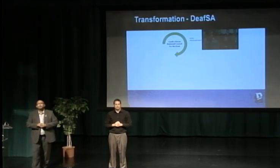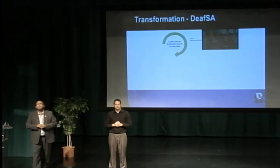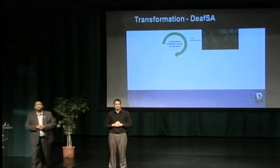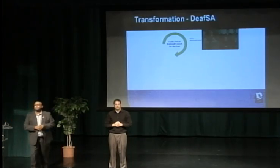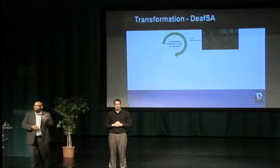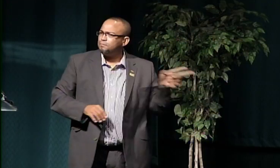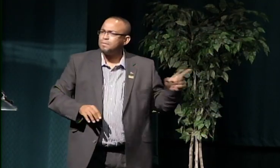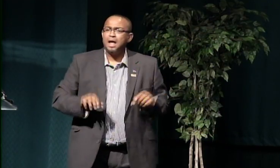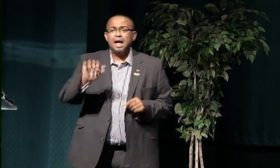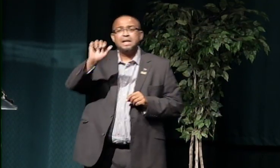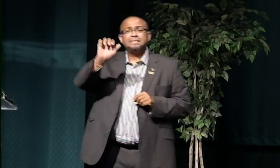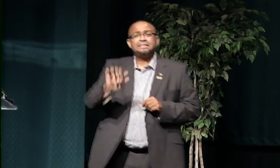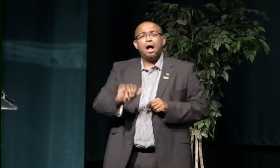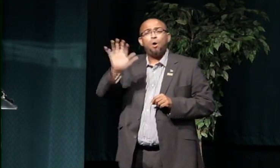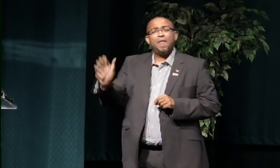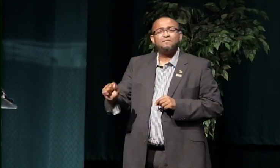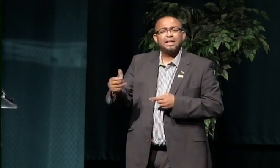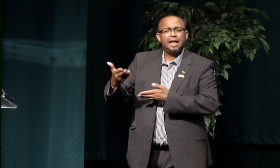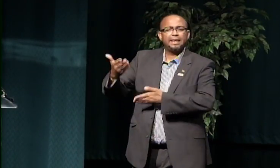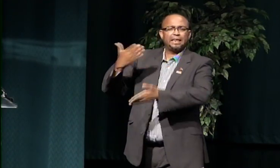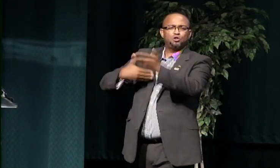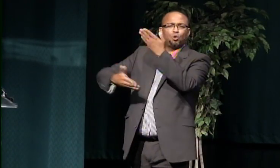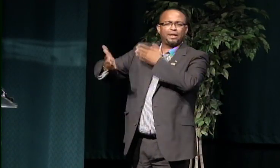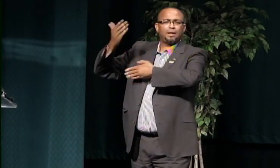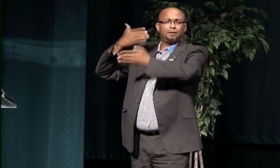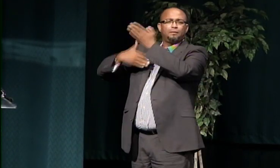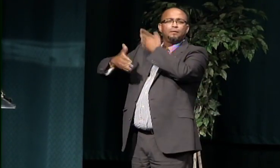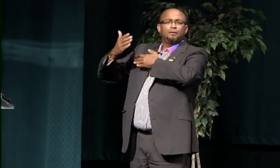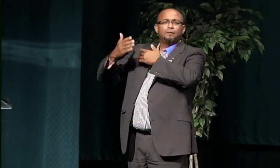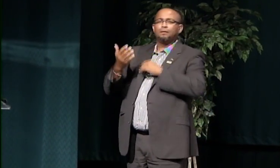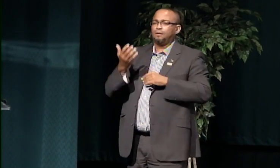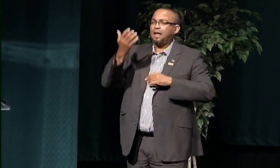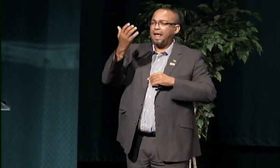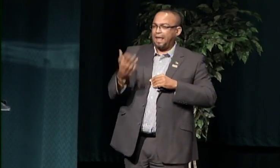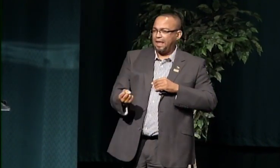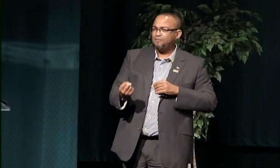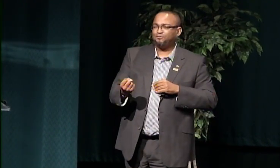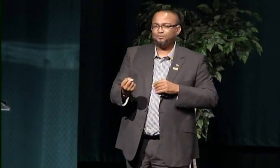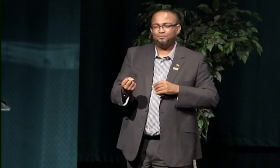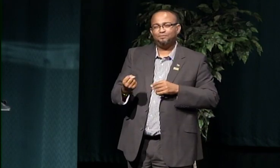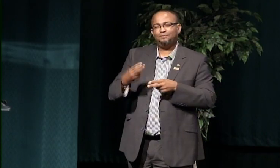I would like to share a little bit of history